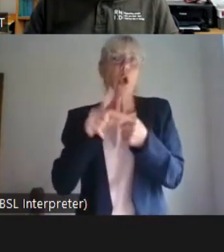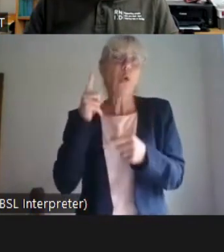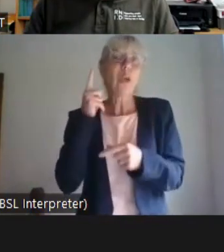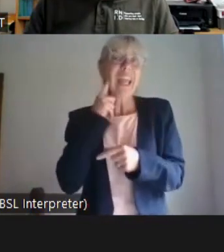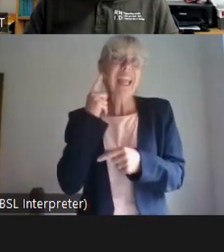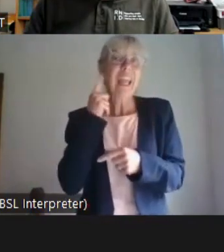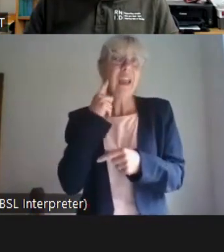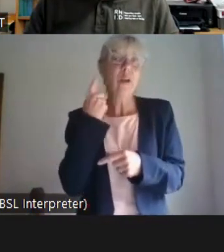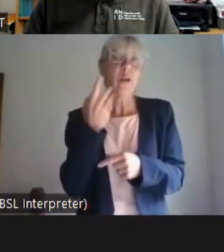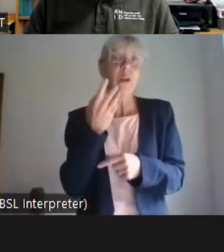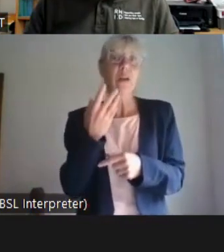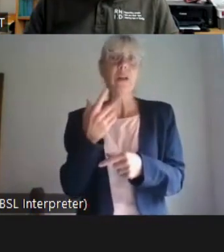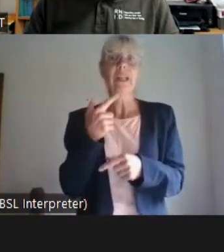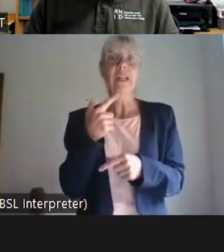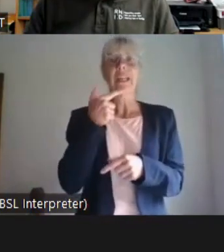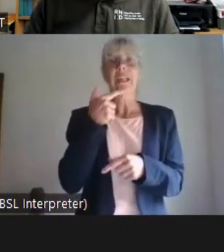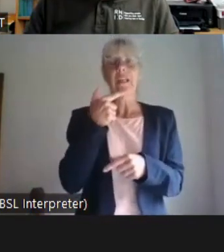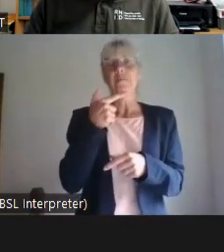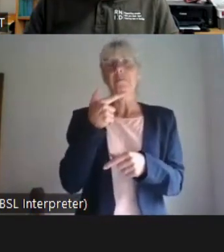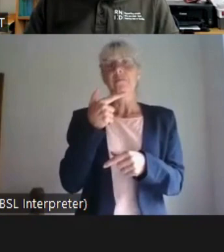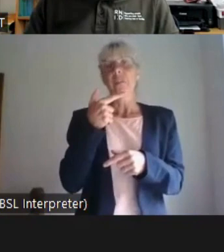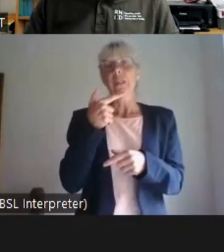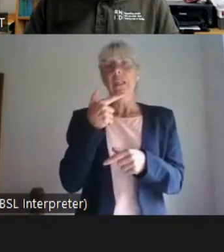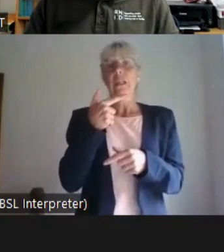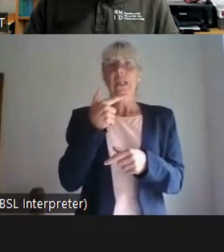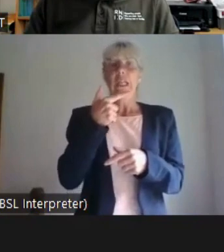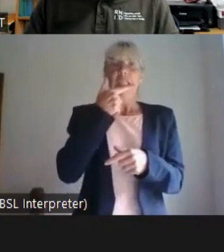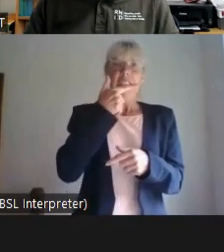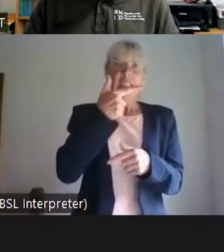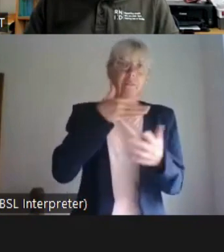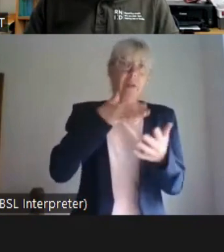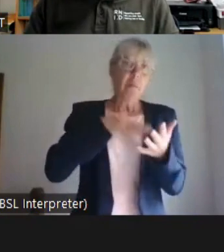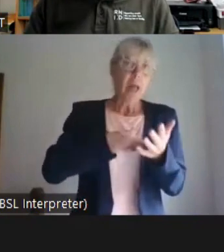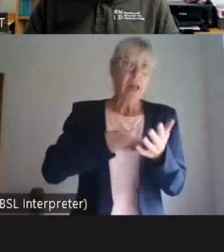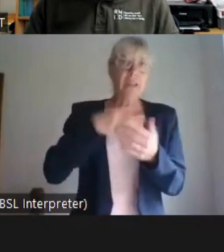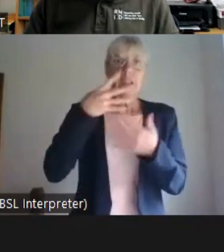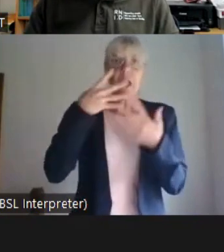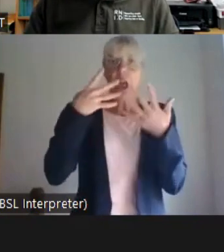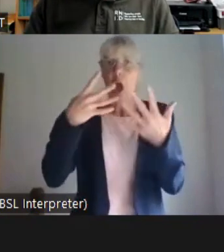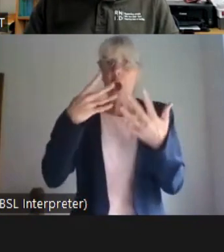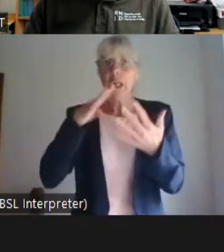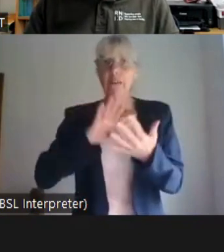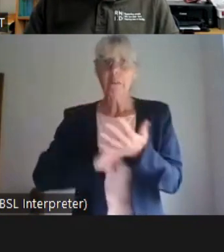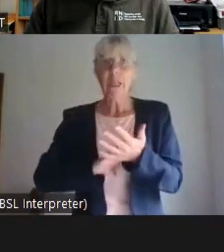um seven to nine months um pre-op sort of test is around about 69 so it does go up